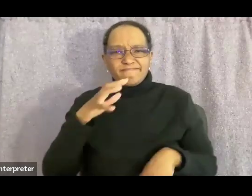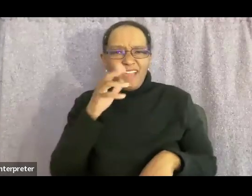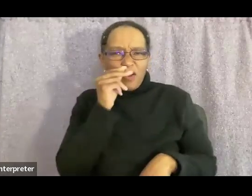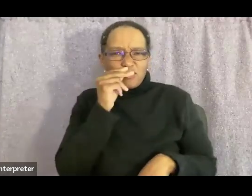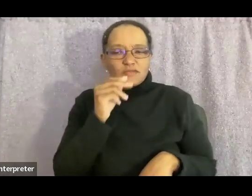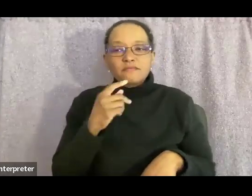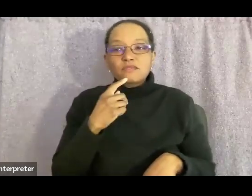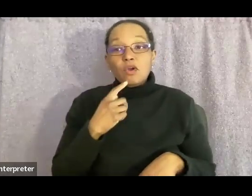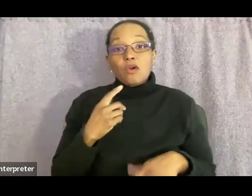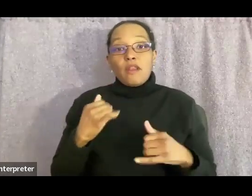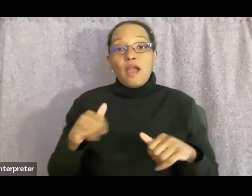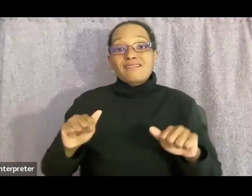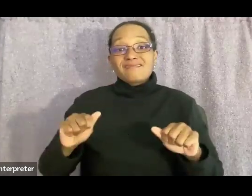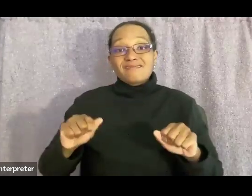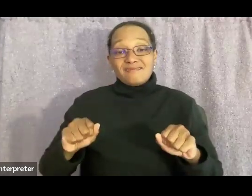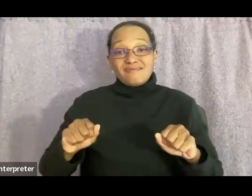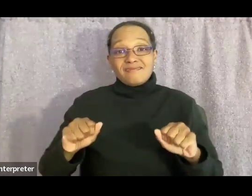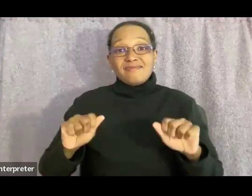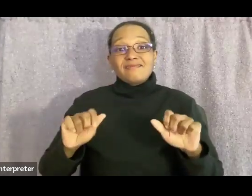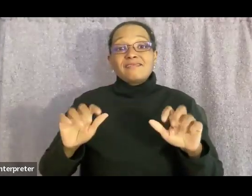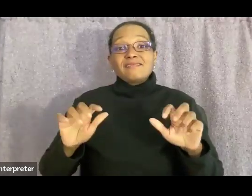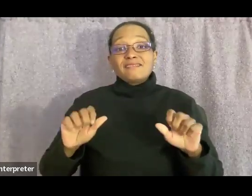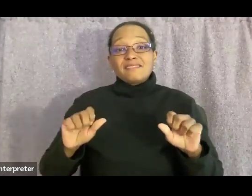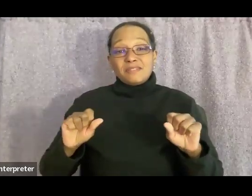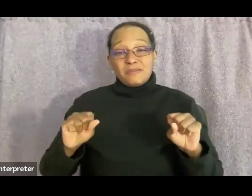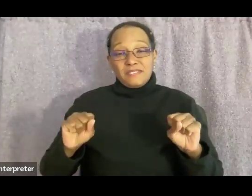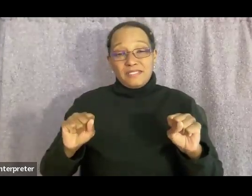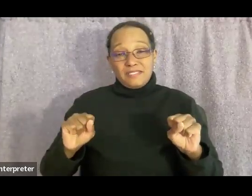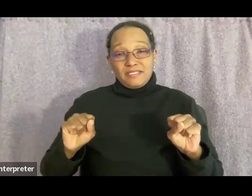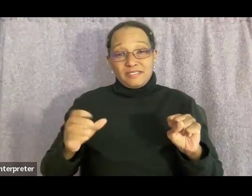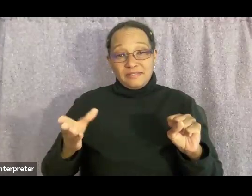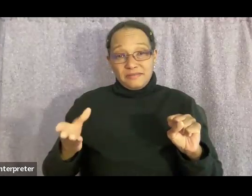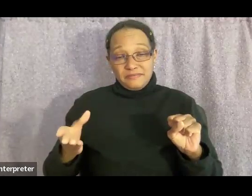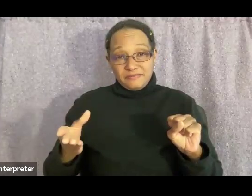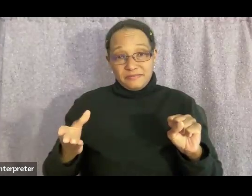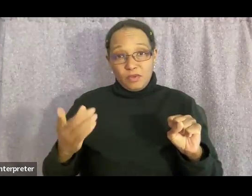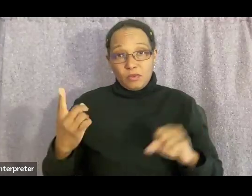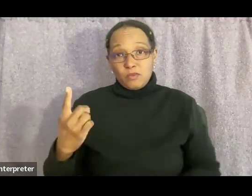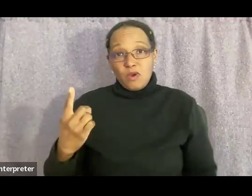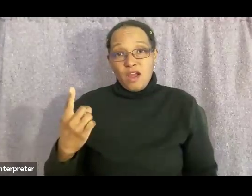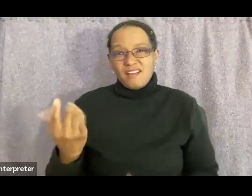And then curl them closed, squeeze, squeeze, squeeze, squeeze. That's one. One more time.